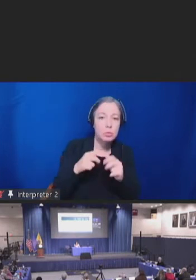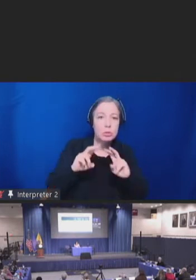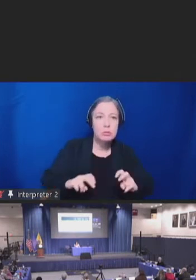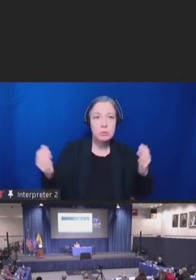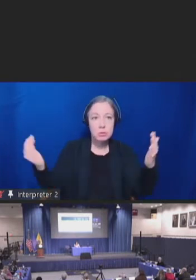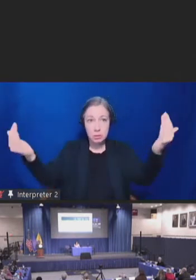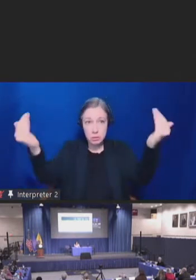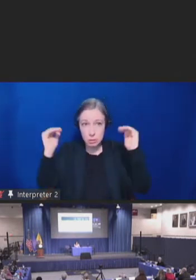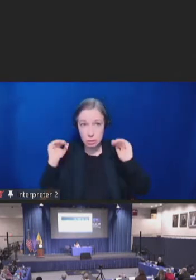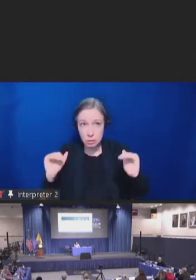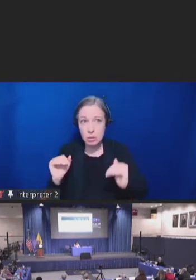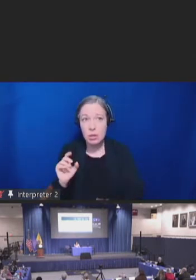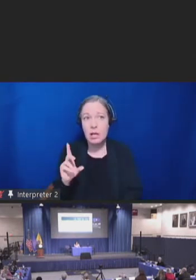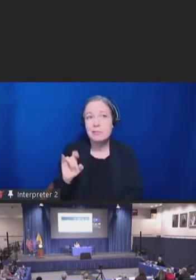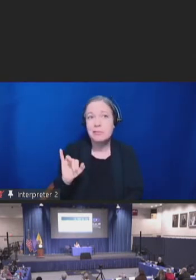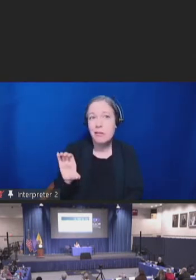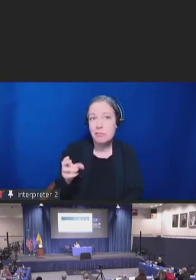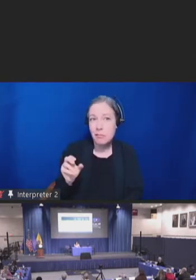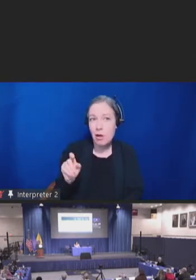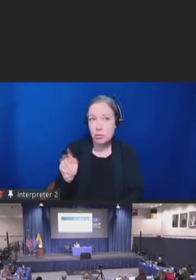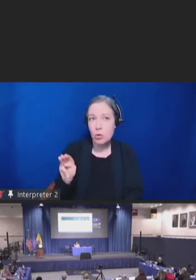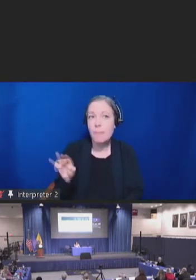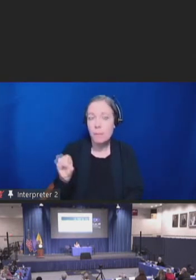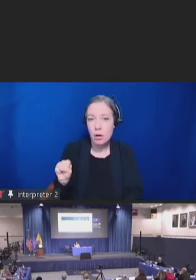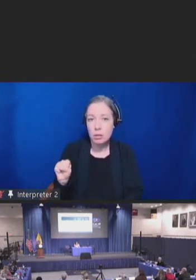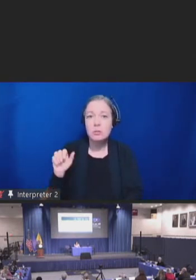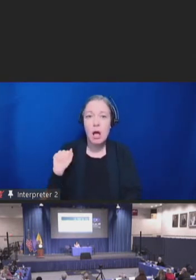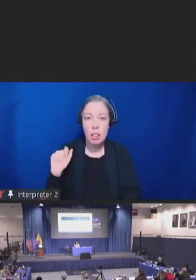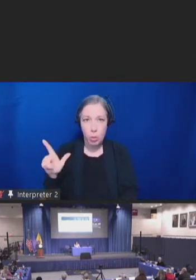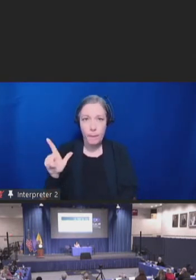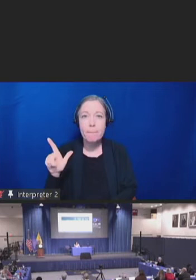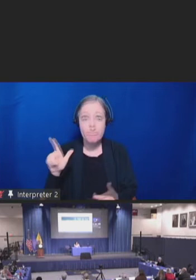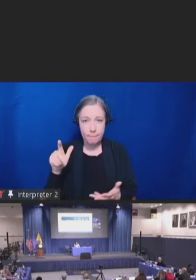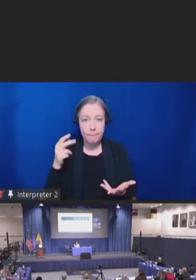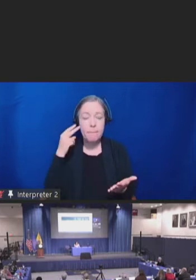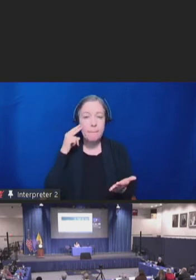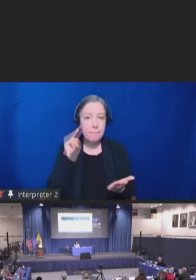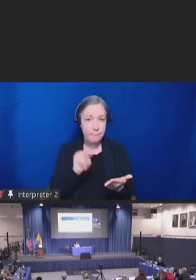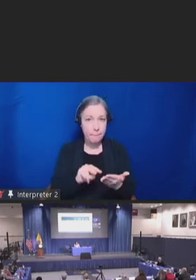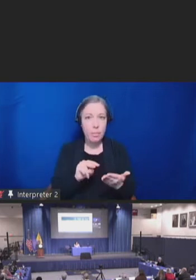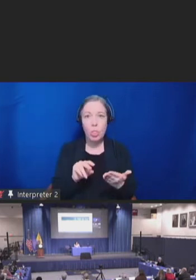So, looking at the exposure instead of as a linear or continuous variable, looking at